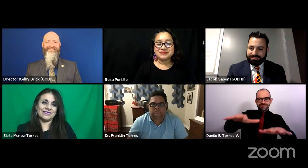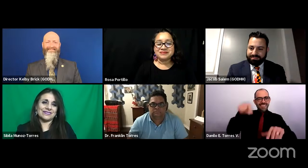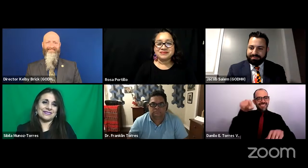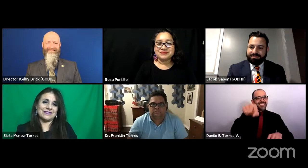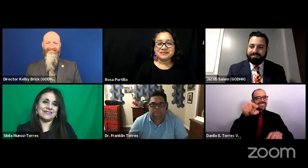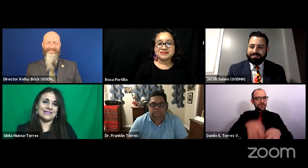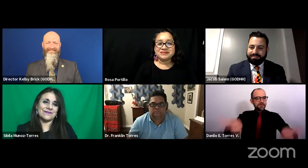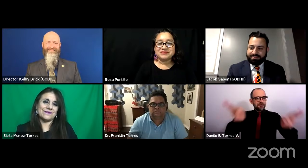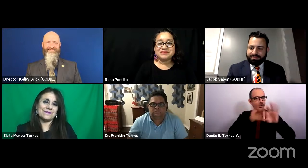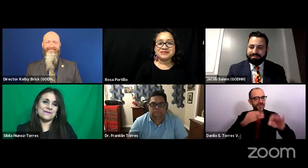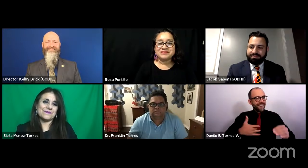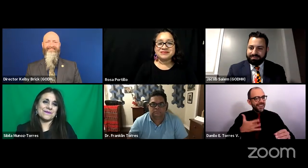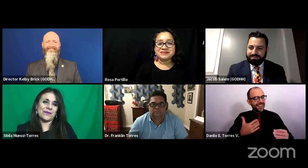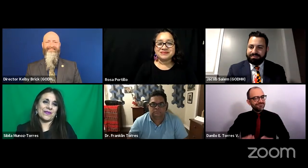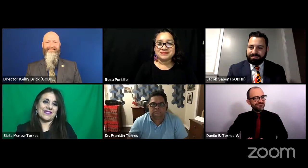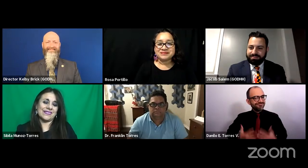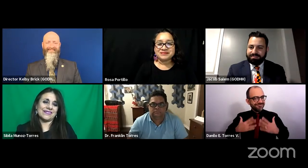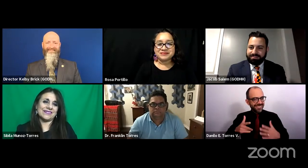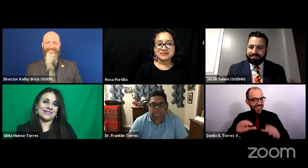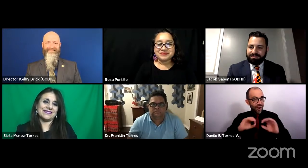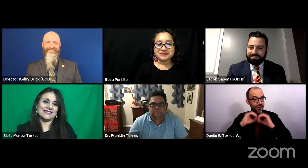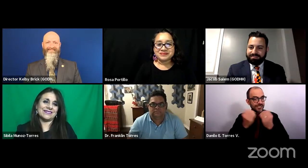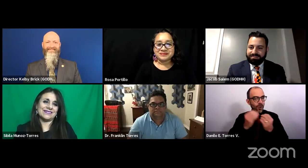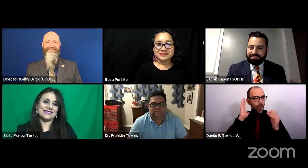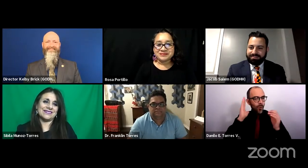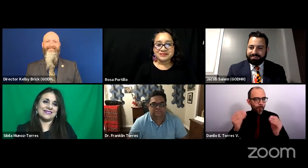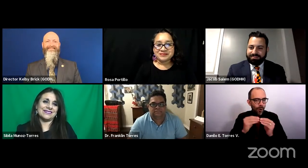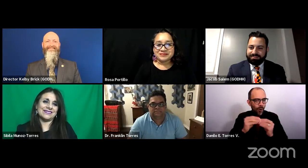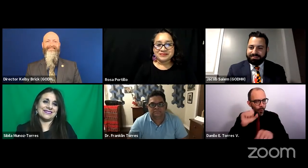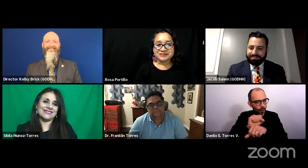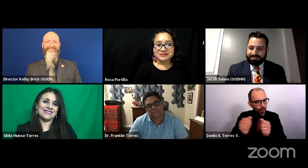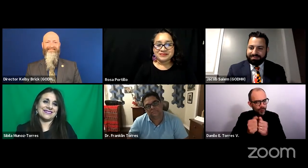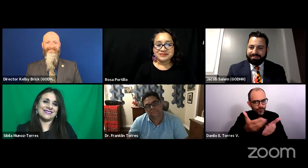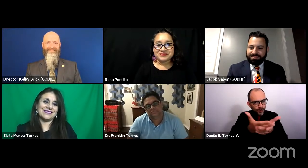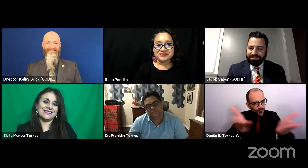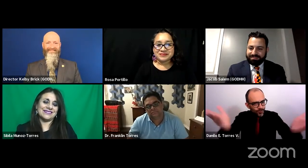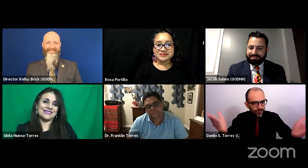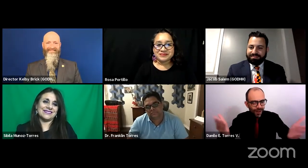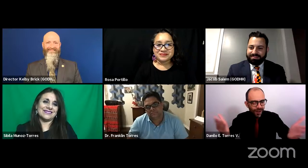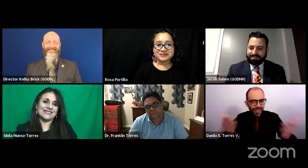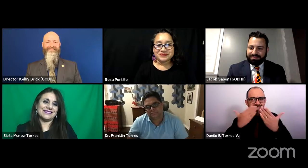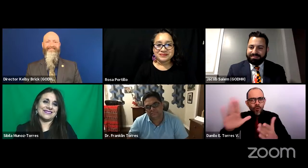and for Latinos all over. It's an important feeling of pride and our organization is going